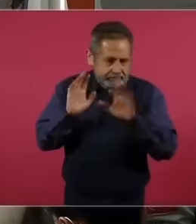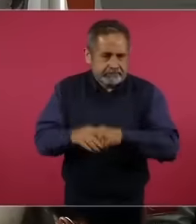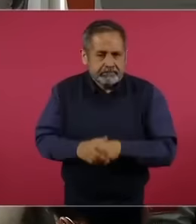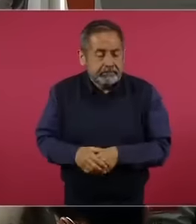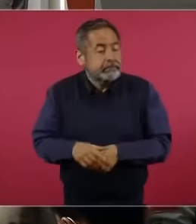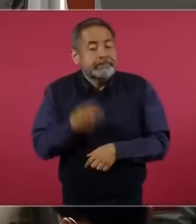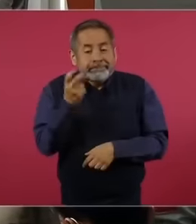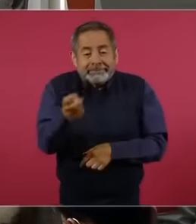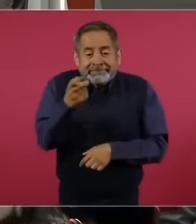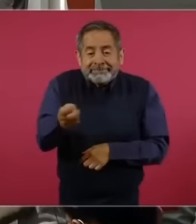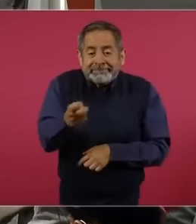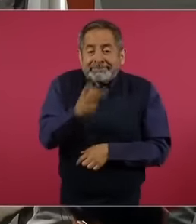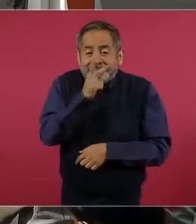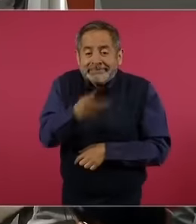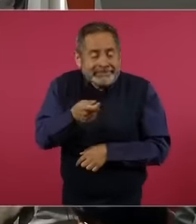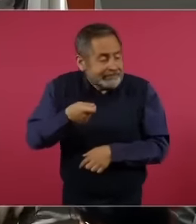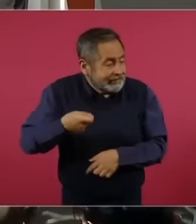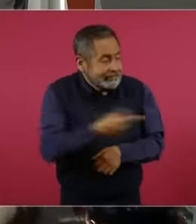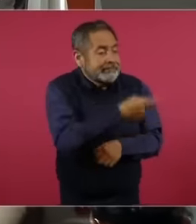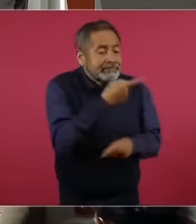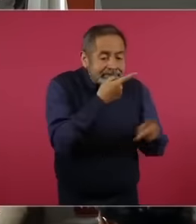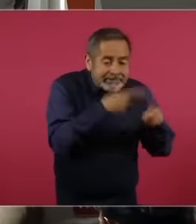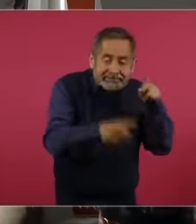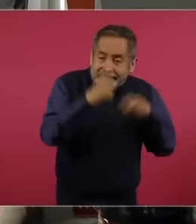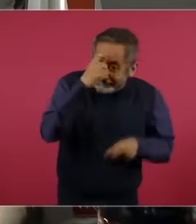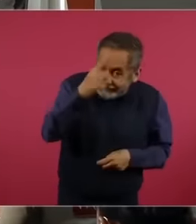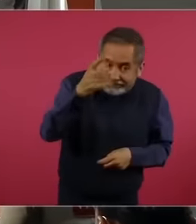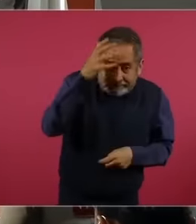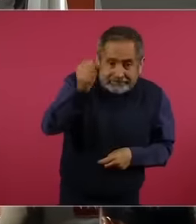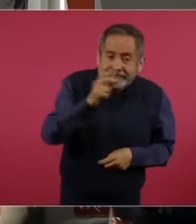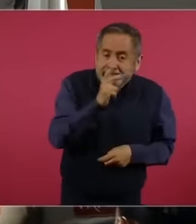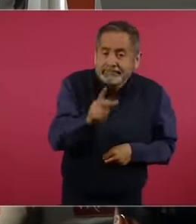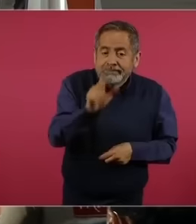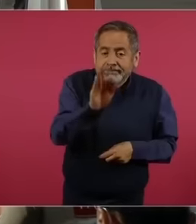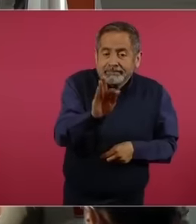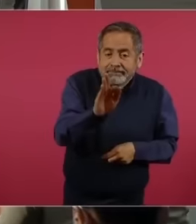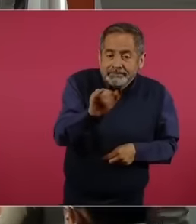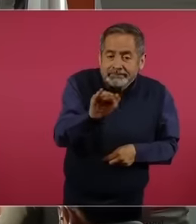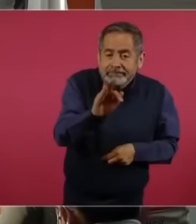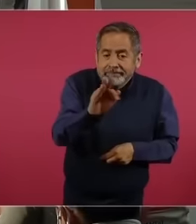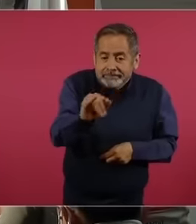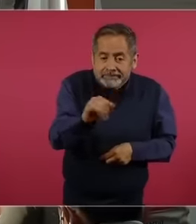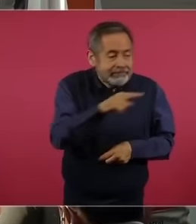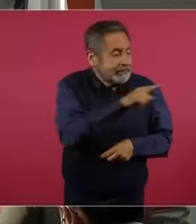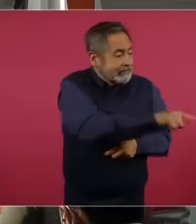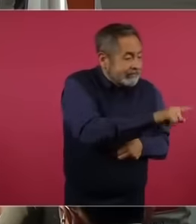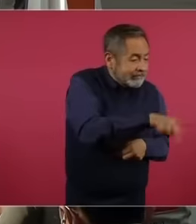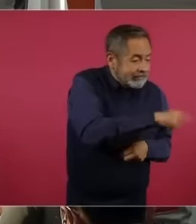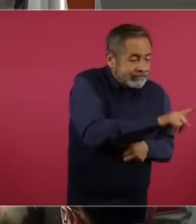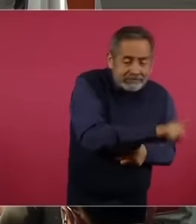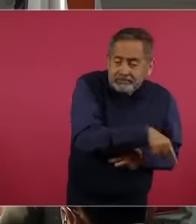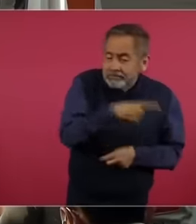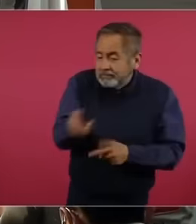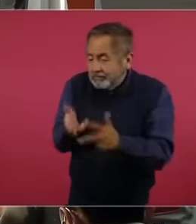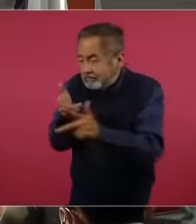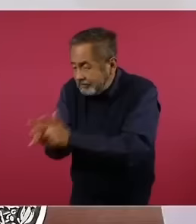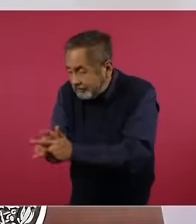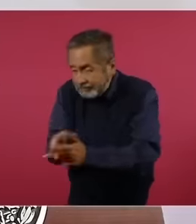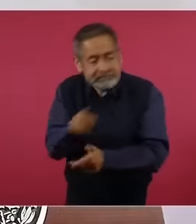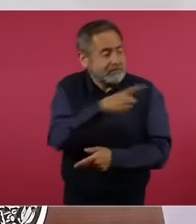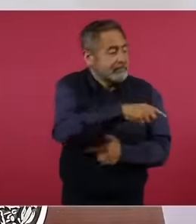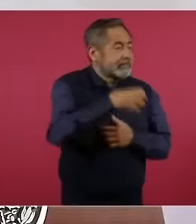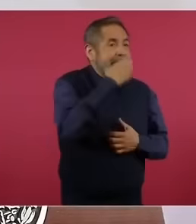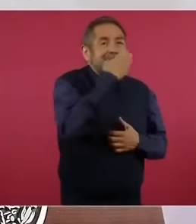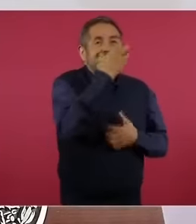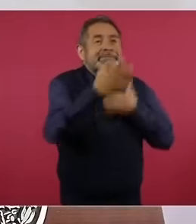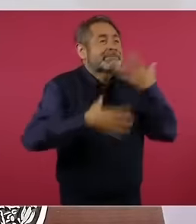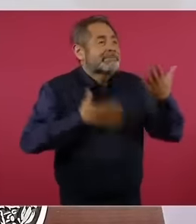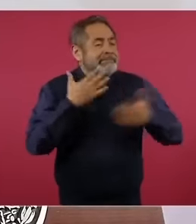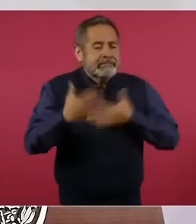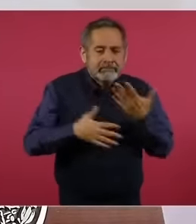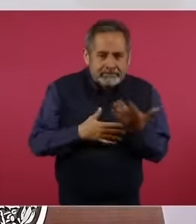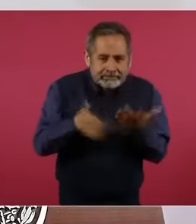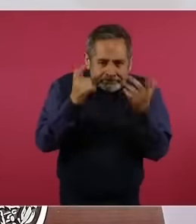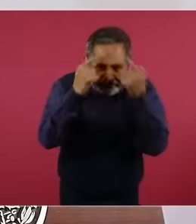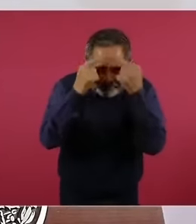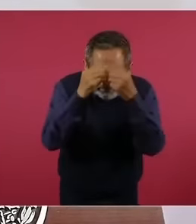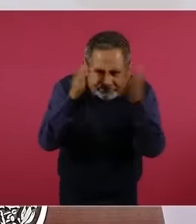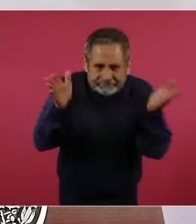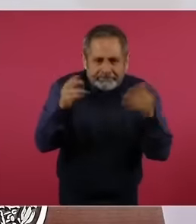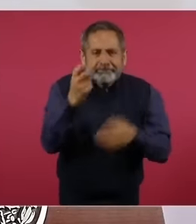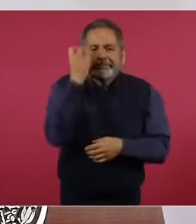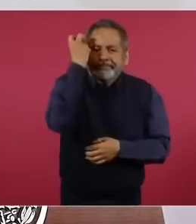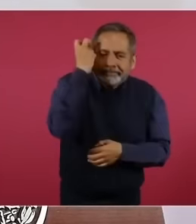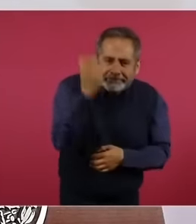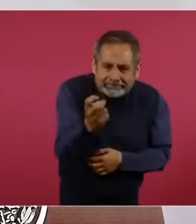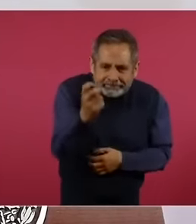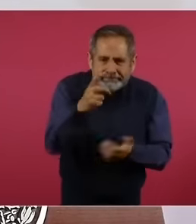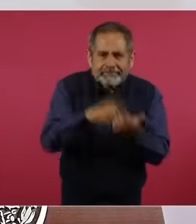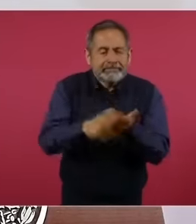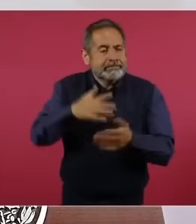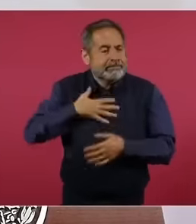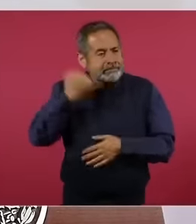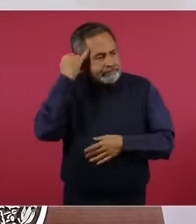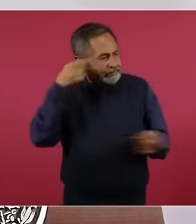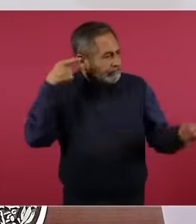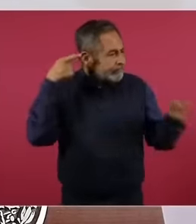Fifi's thing comes from. I hope this is understood Well, that is our question,